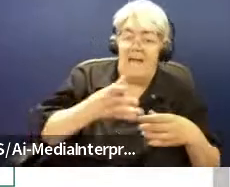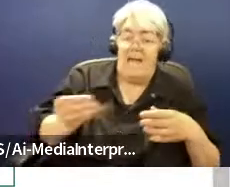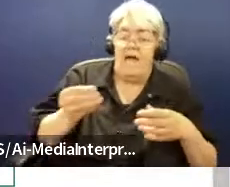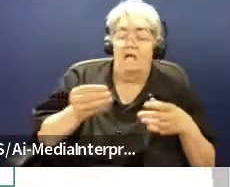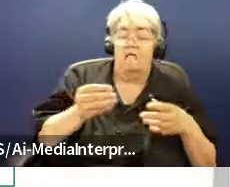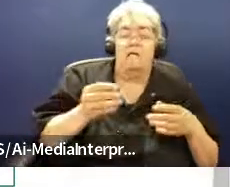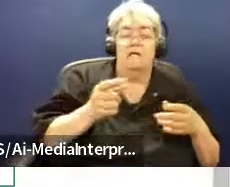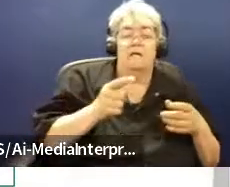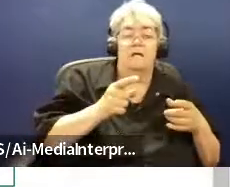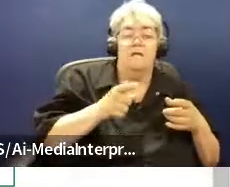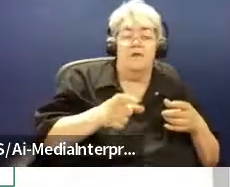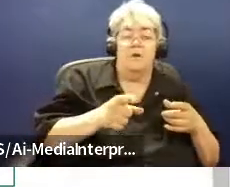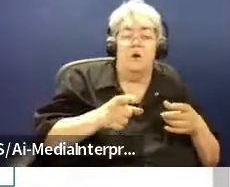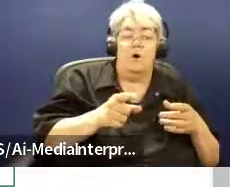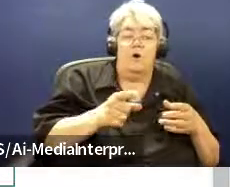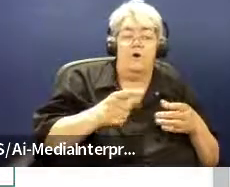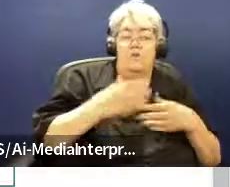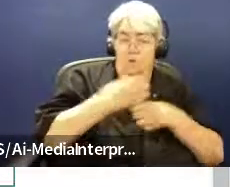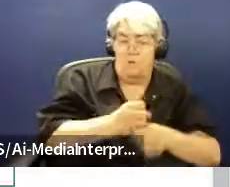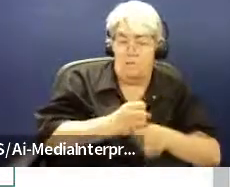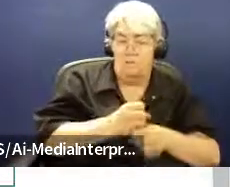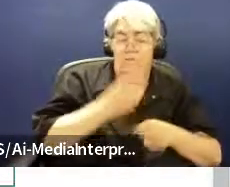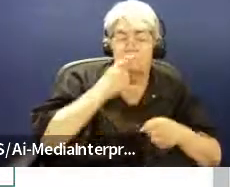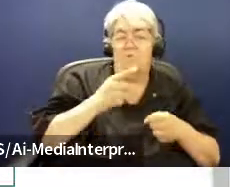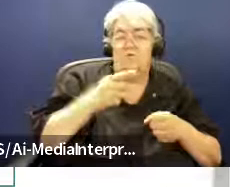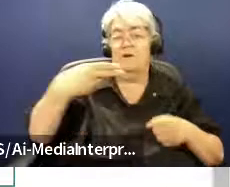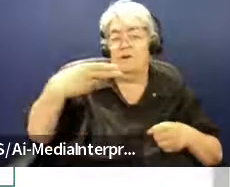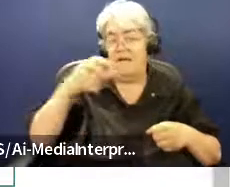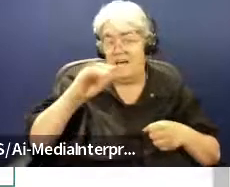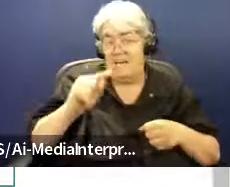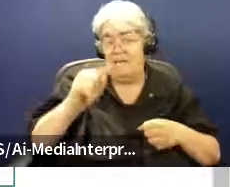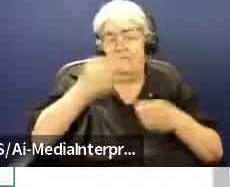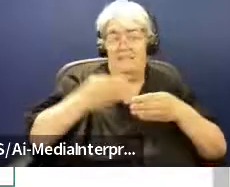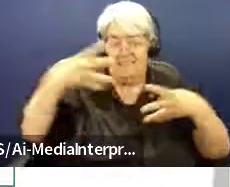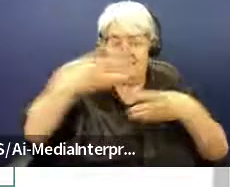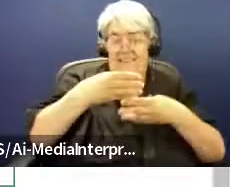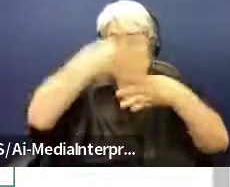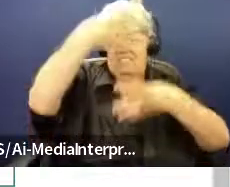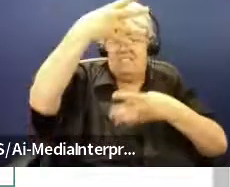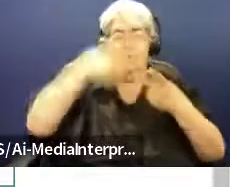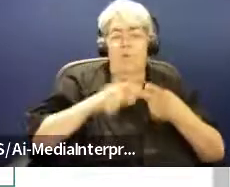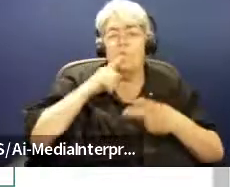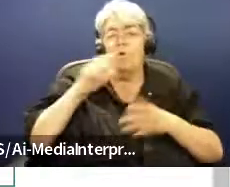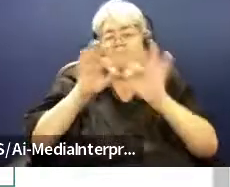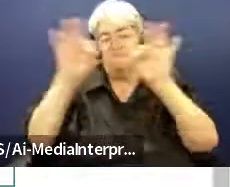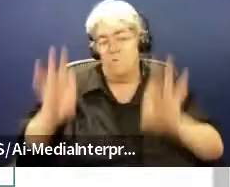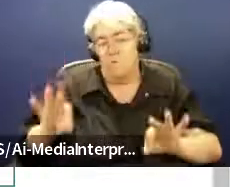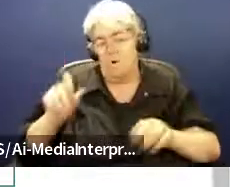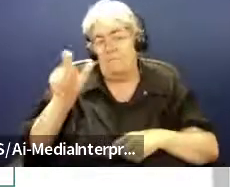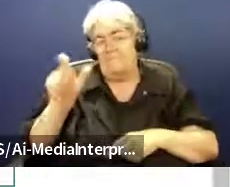list box and I could press enter on any of those to move focus to that link and activate the link. Likewise,